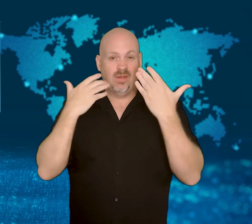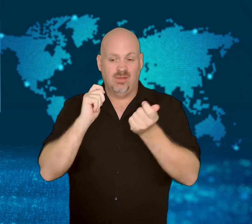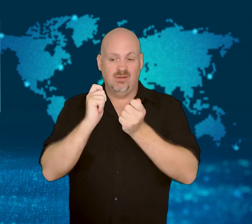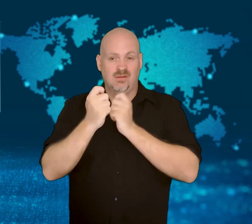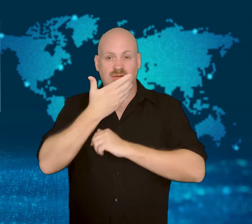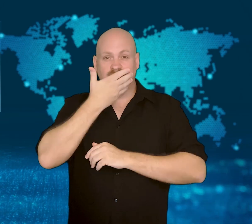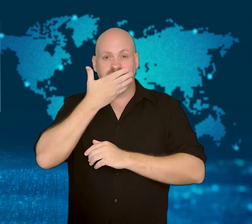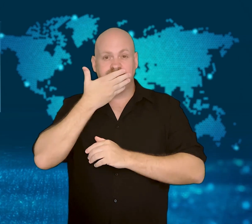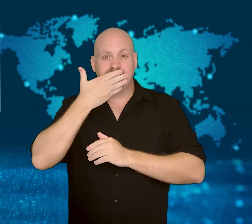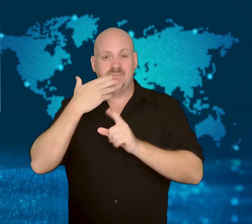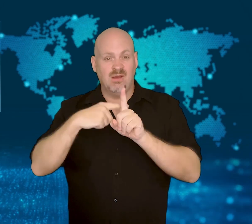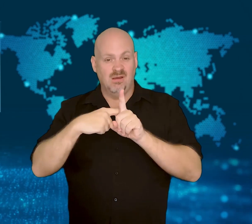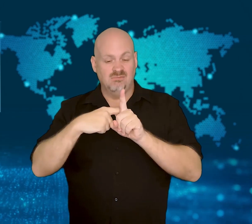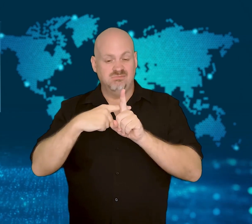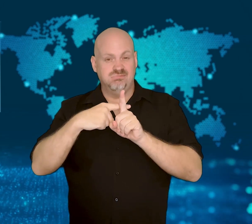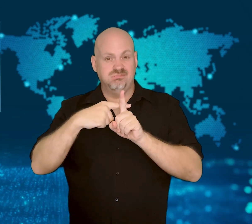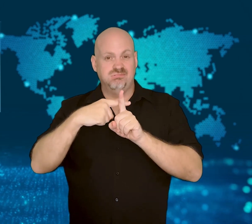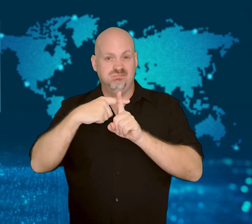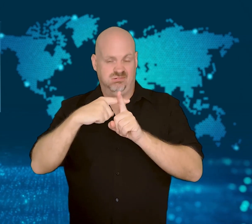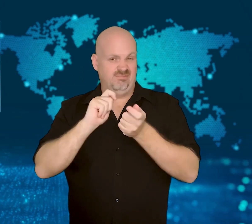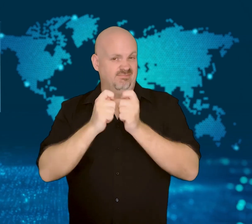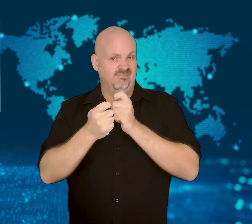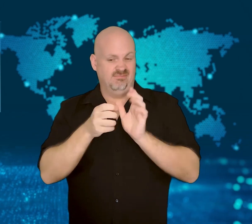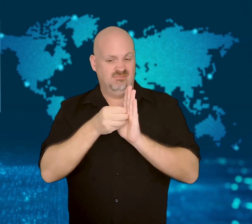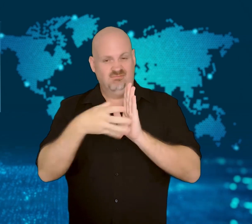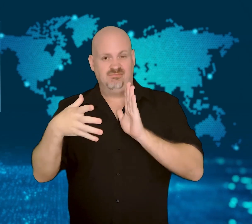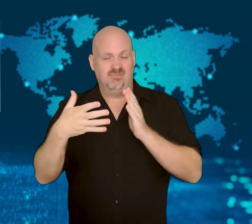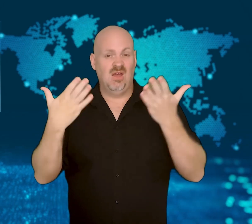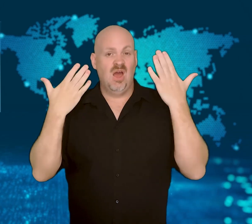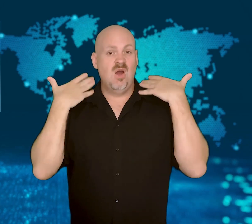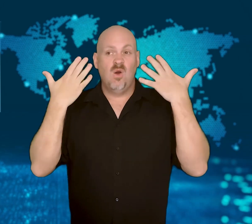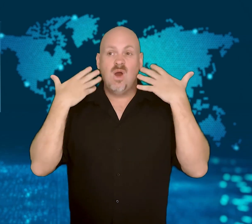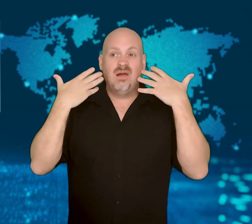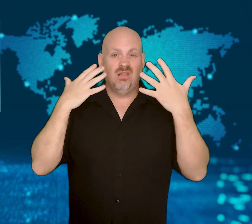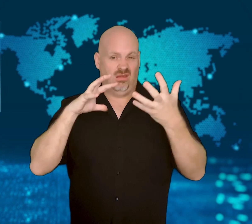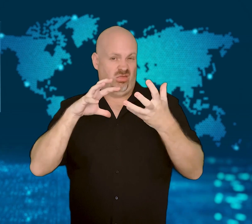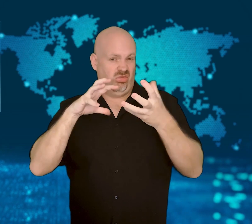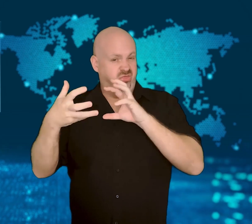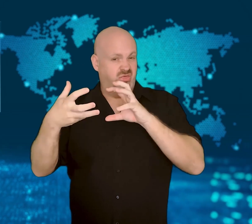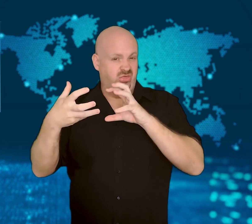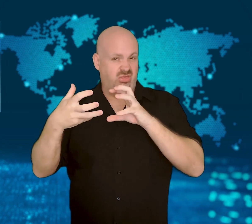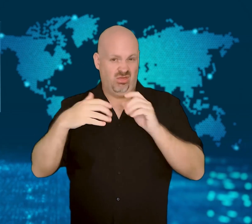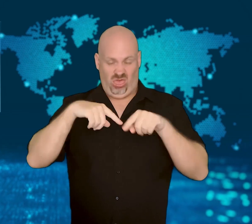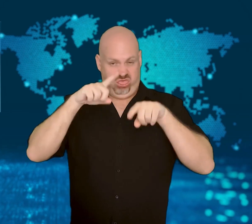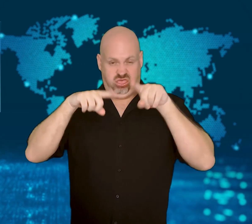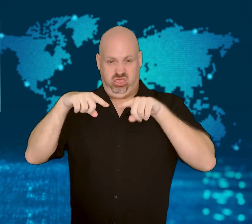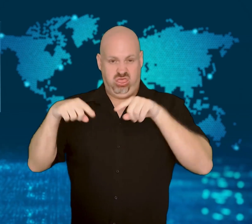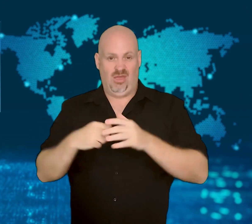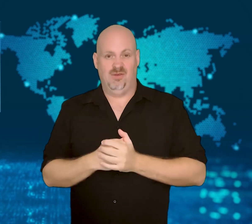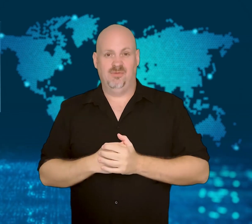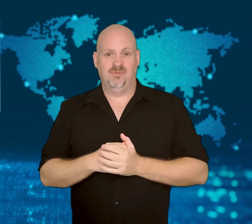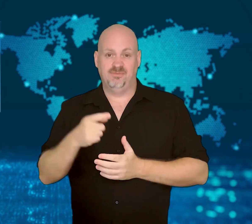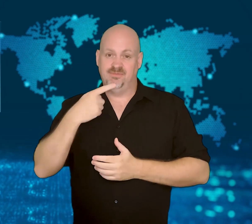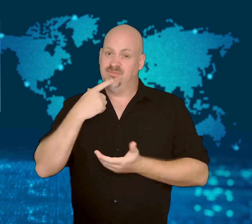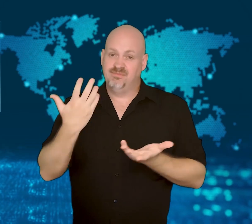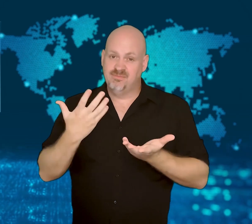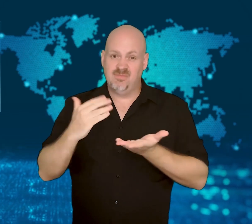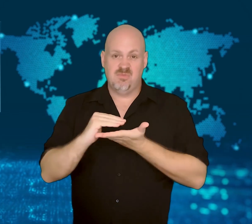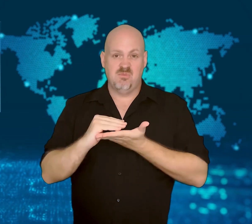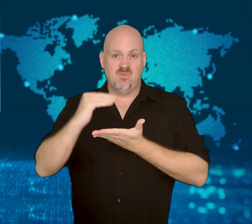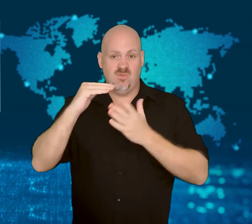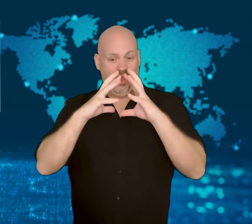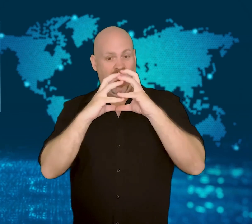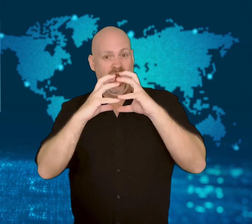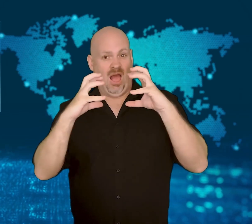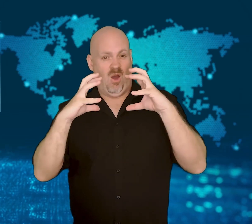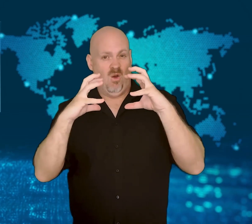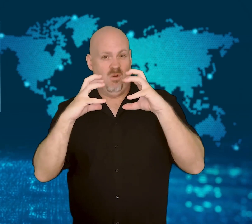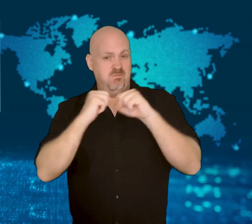increased cloudbursts and floods and that melting glaciers have caused rivers to swell.